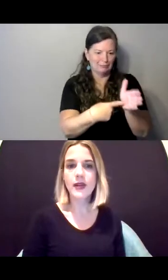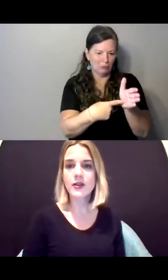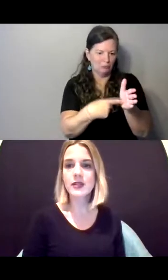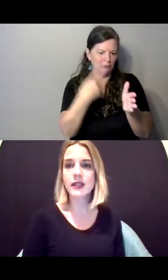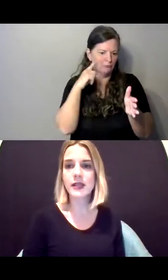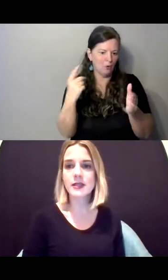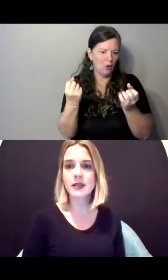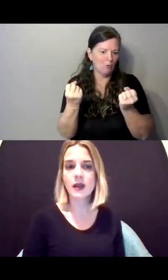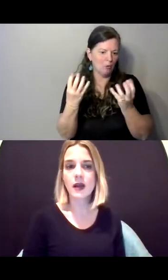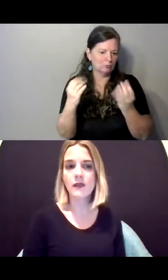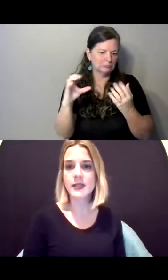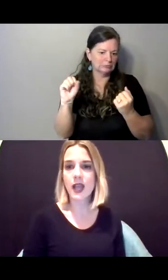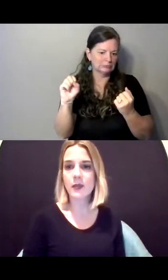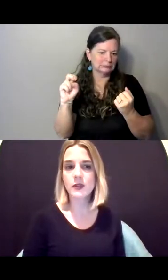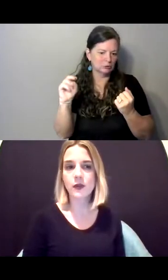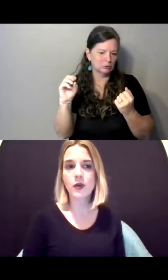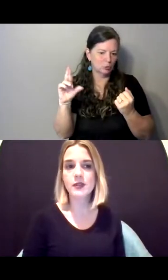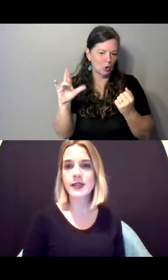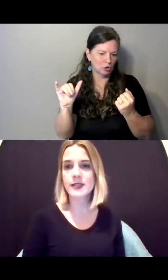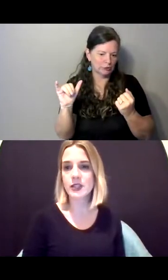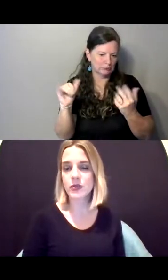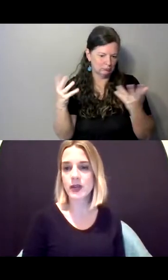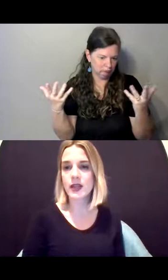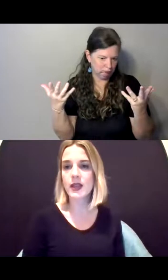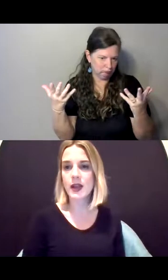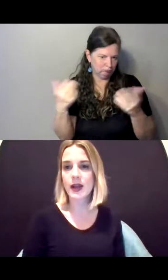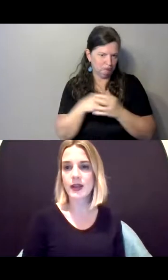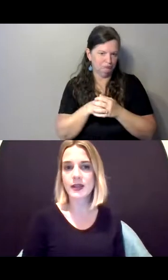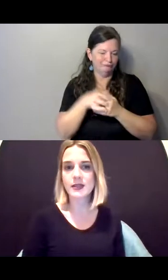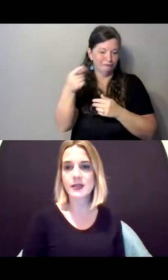Here's a list of examples for multi-sensory ideas.